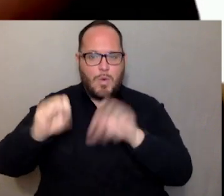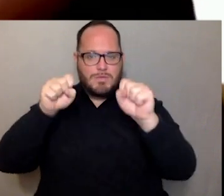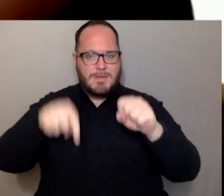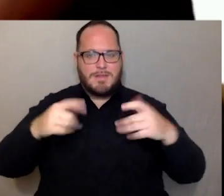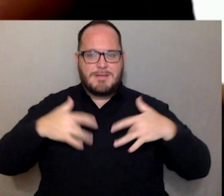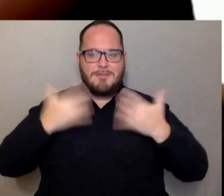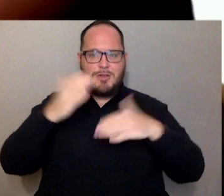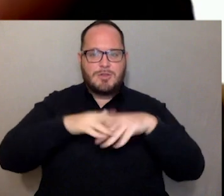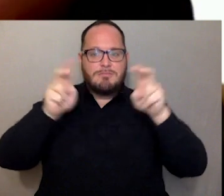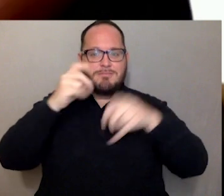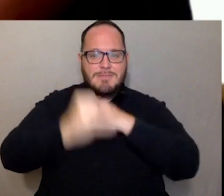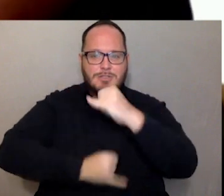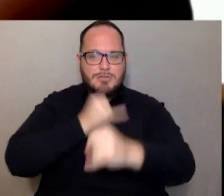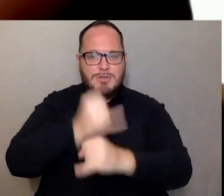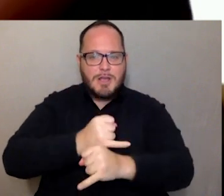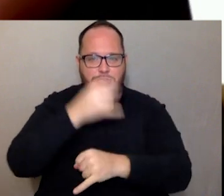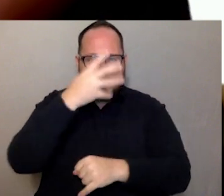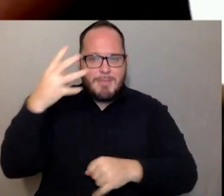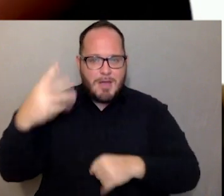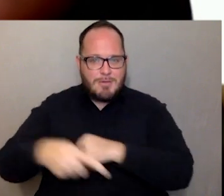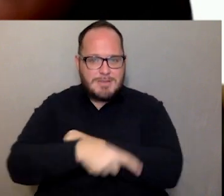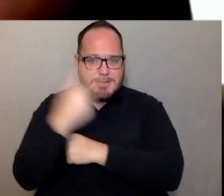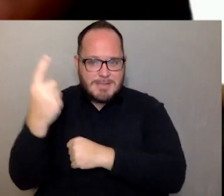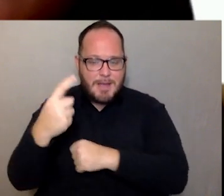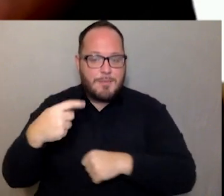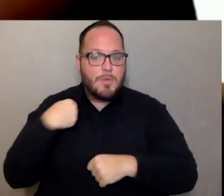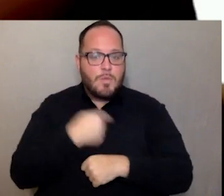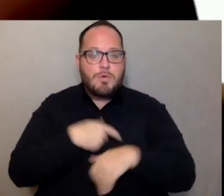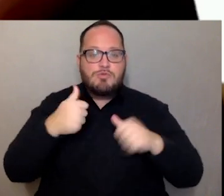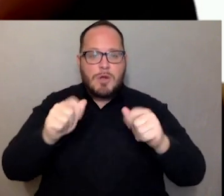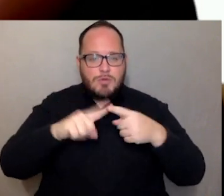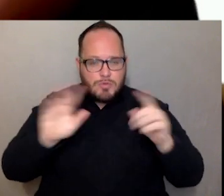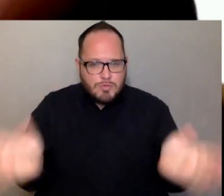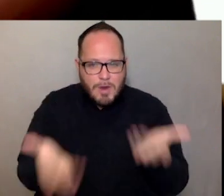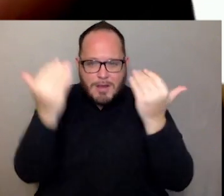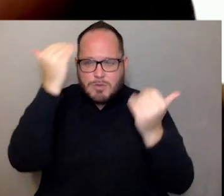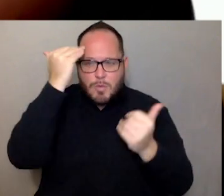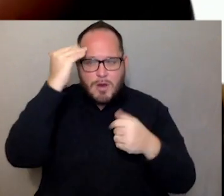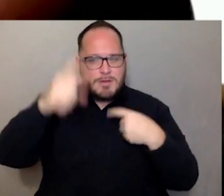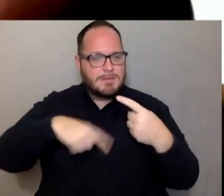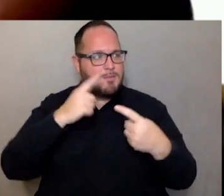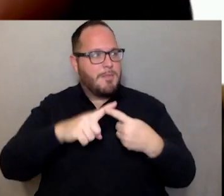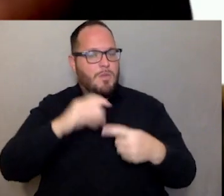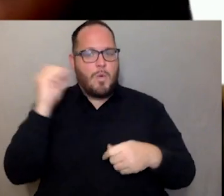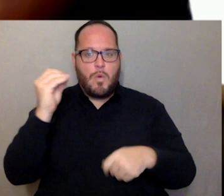WE'RE DOING THIS TO RAISE AWARENESS ABOUT THE OREGON WORKER RELIEF FUND AND THE CONTRIBUTIONS OF IMMIGRANTS TO OUR STATE. WE HAVE A REALLY AMAZING LINEUP